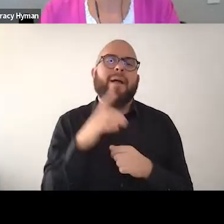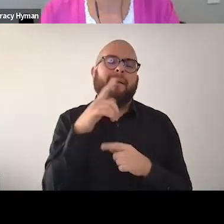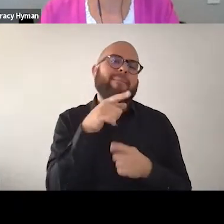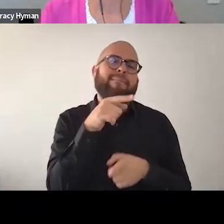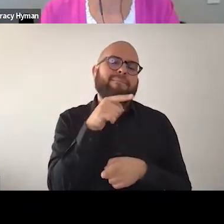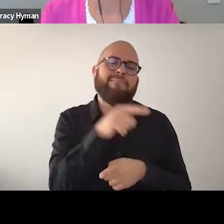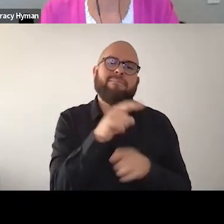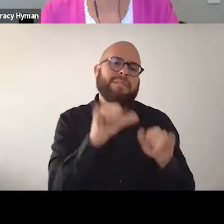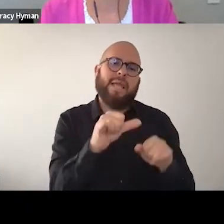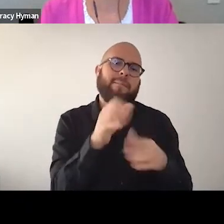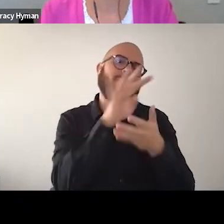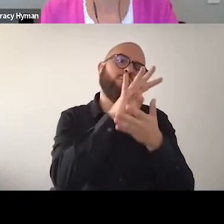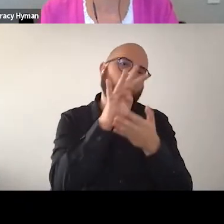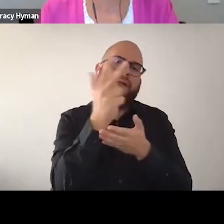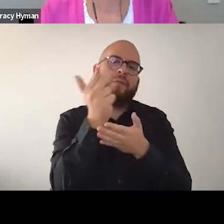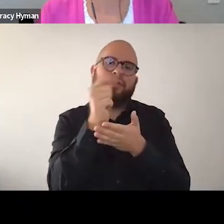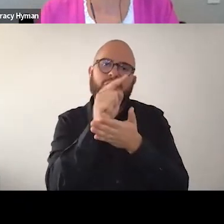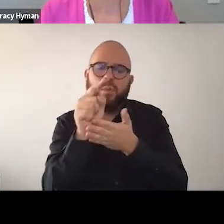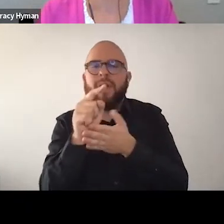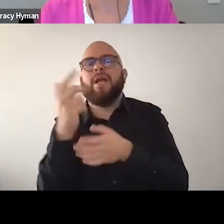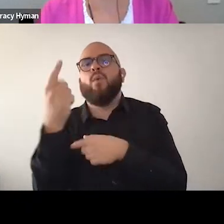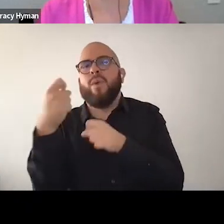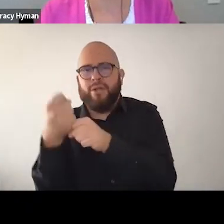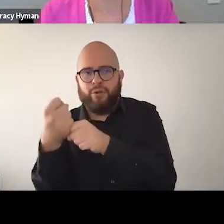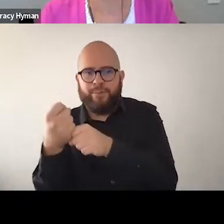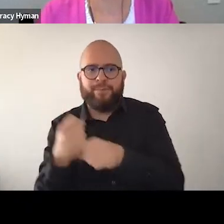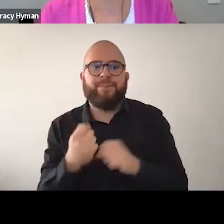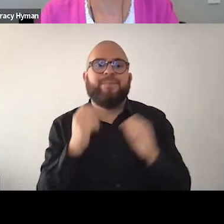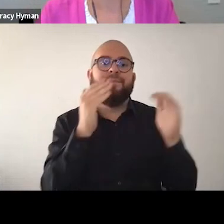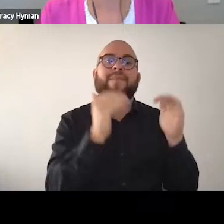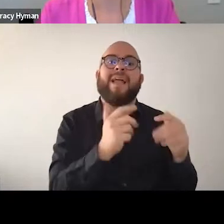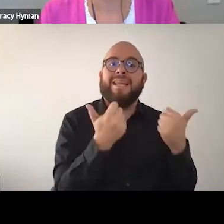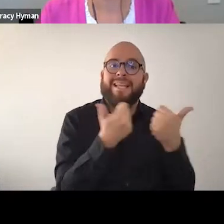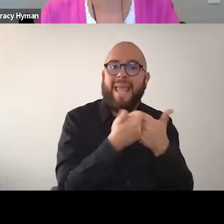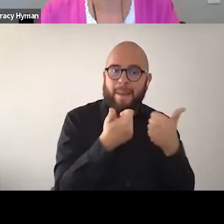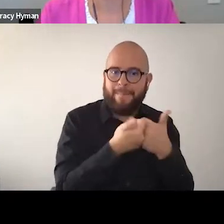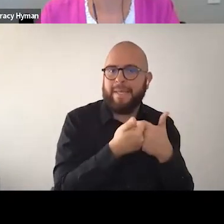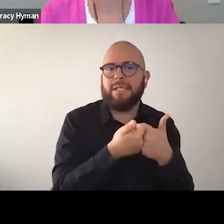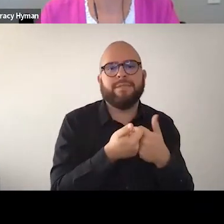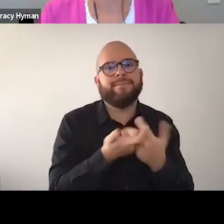And finally, for gaming, that's freely bargained for use and for exclusivity.